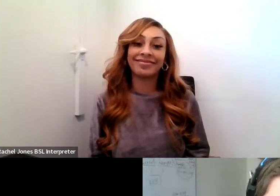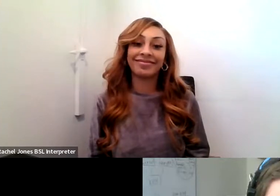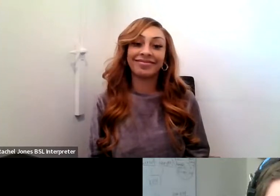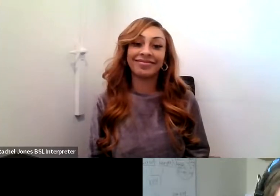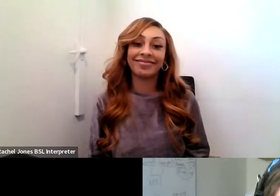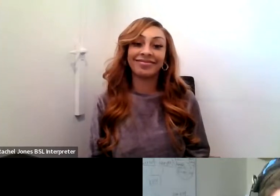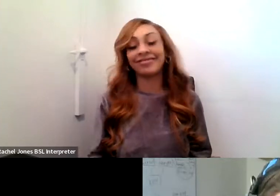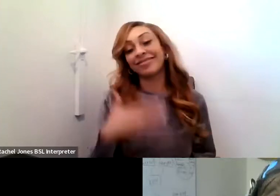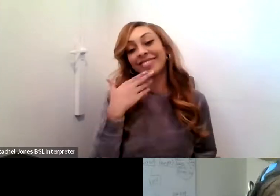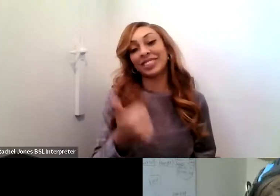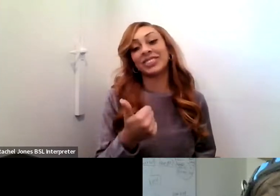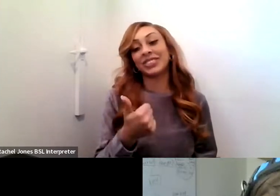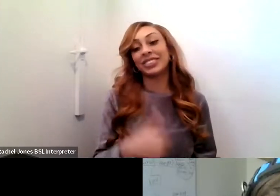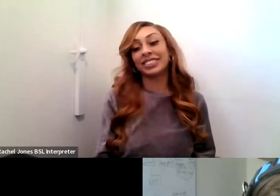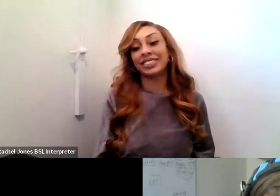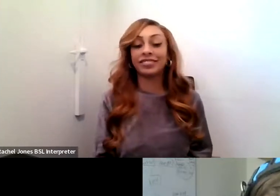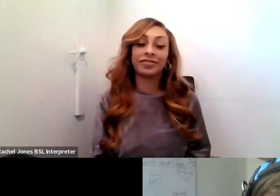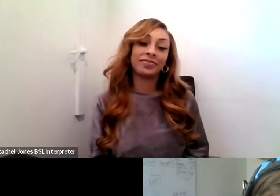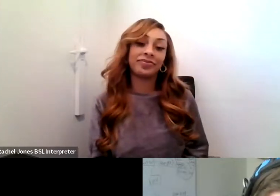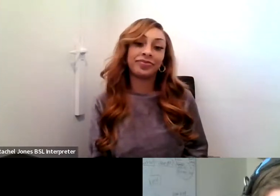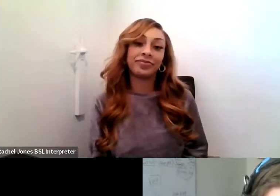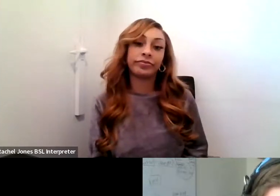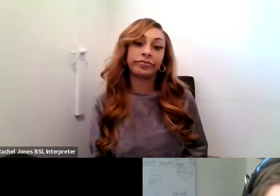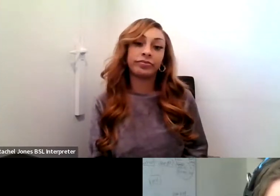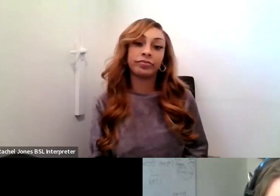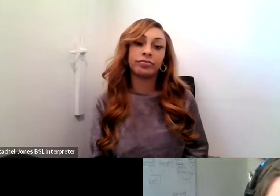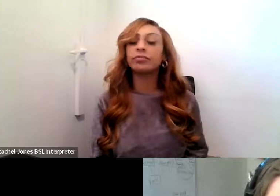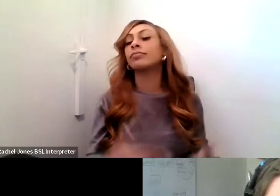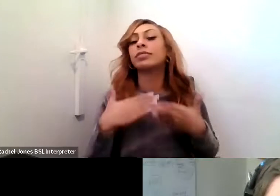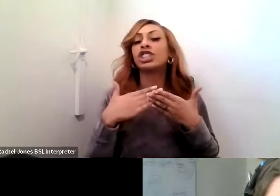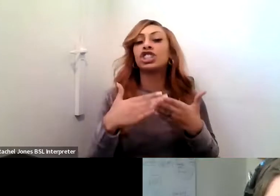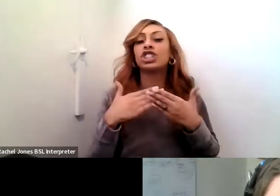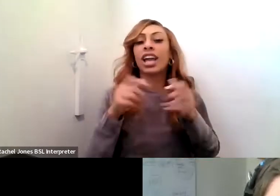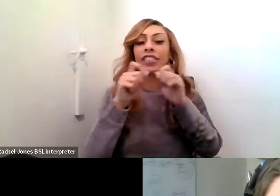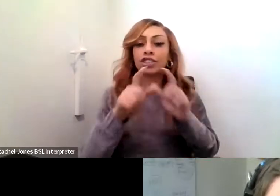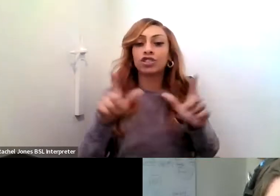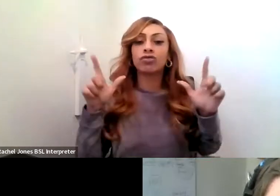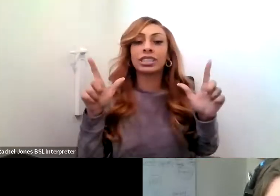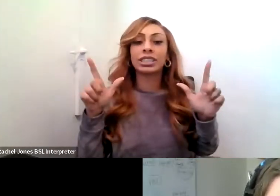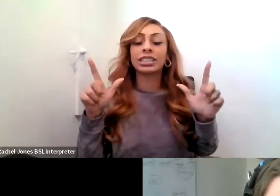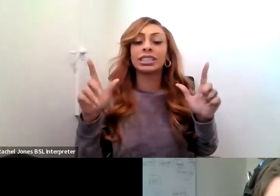Thank you, Richard. Let me just share my screen, and while I do it, I'll introduce myself.